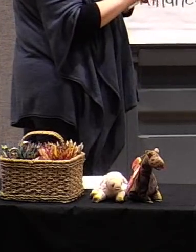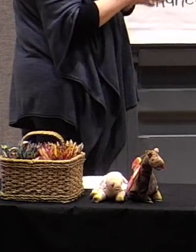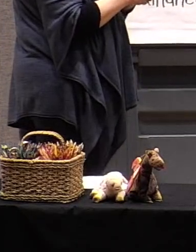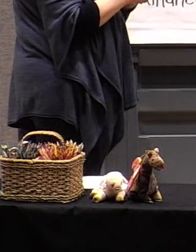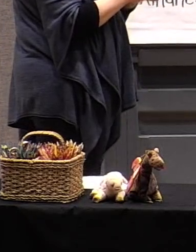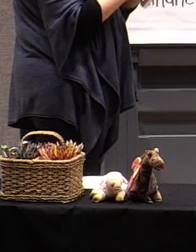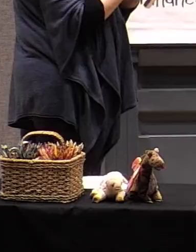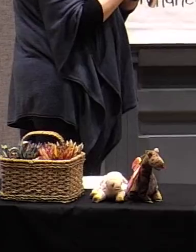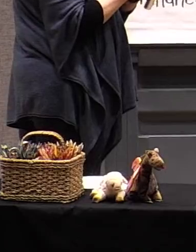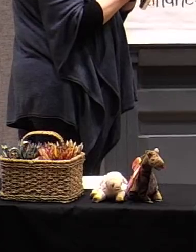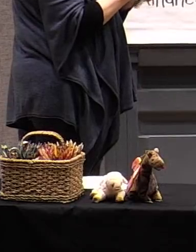Or,